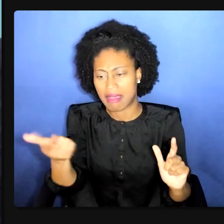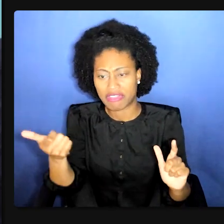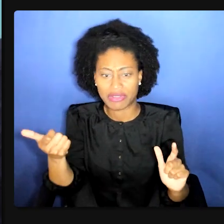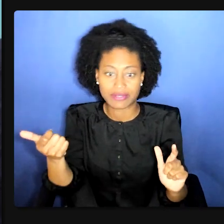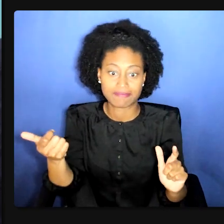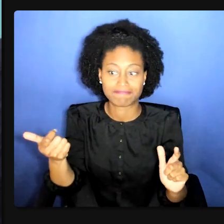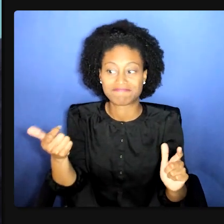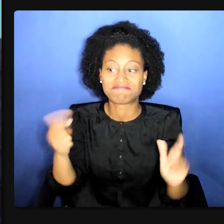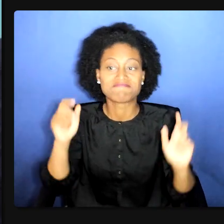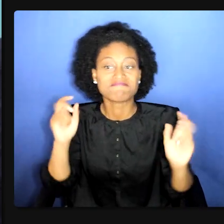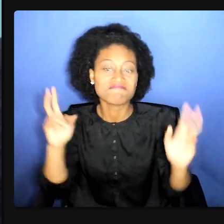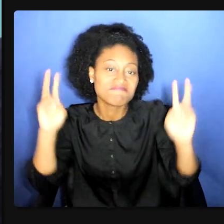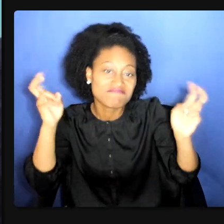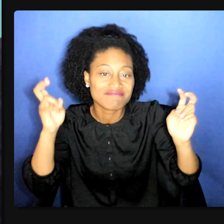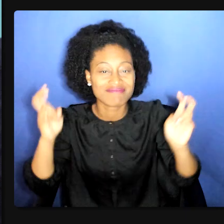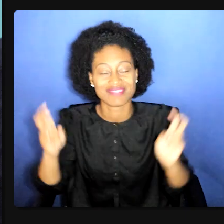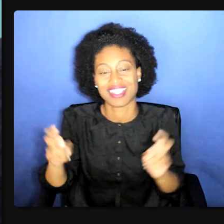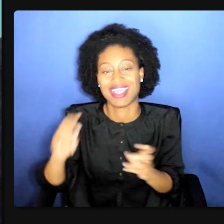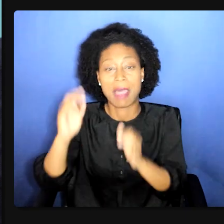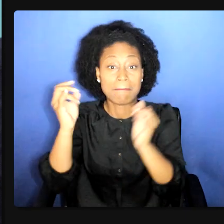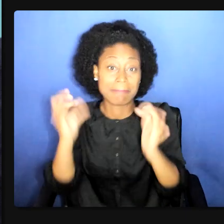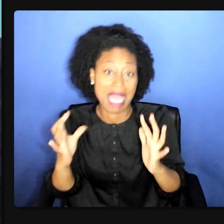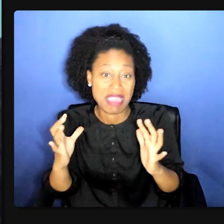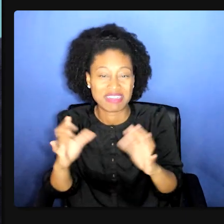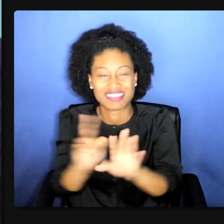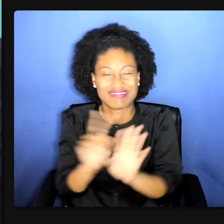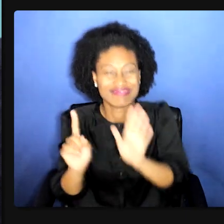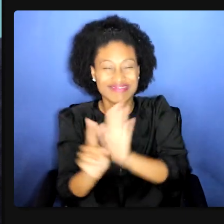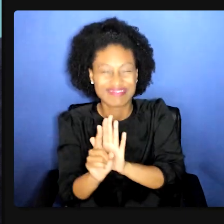other sort of you know players in the industry focus on what makes you know cross-platform